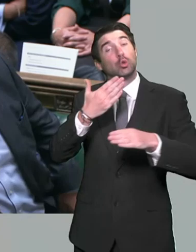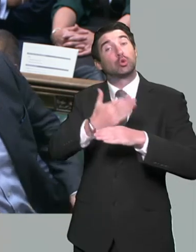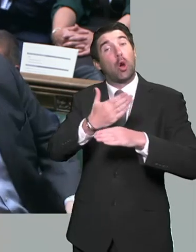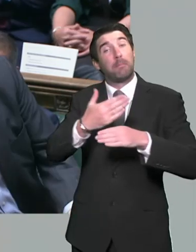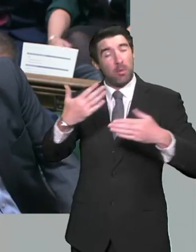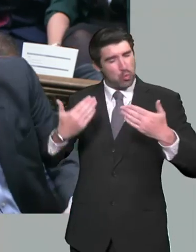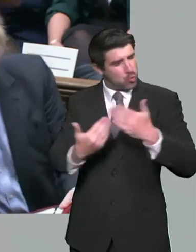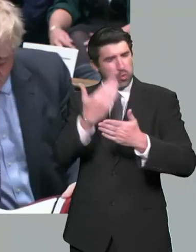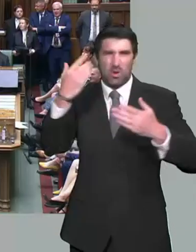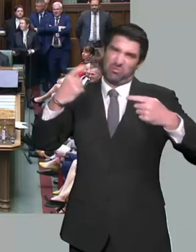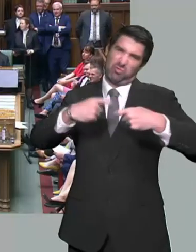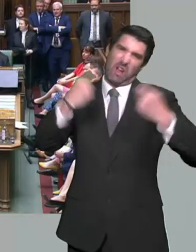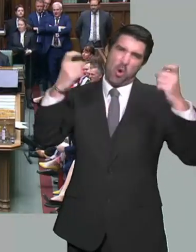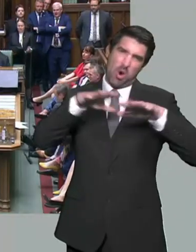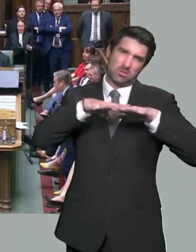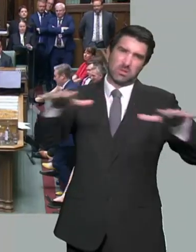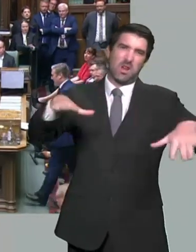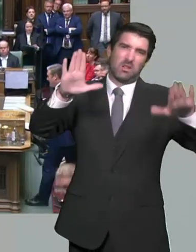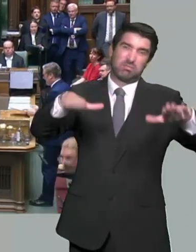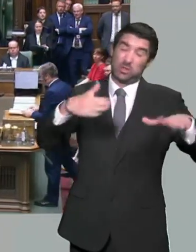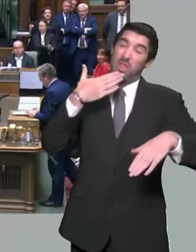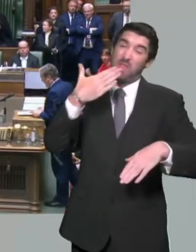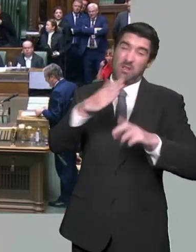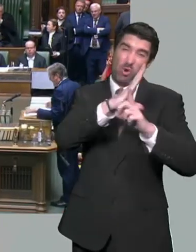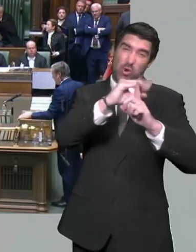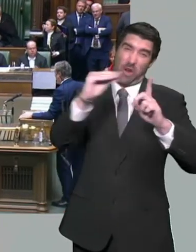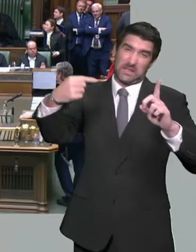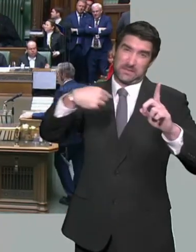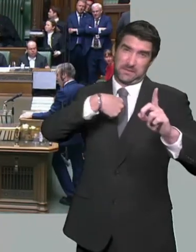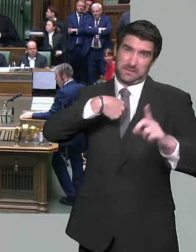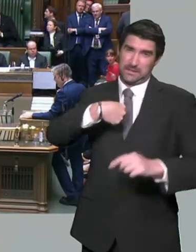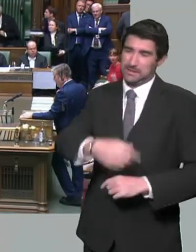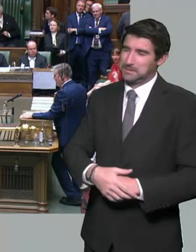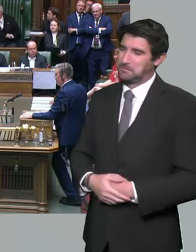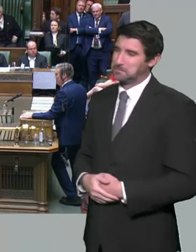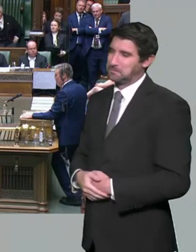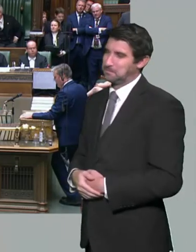record. Keir Starmer The Prime Minister always likes to blame global